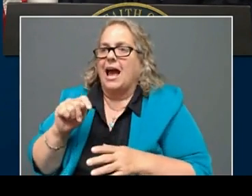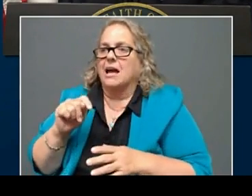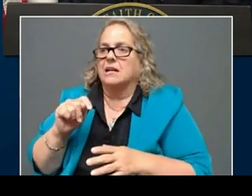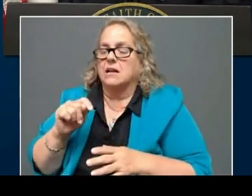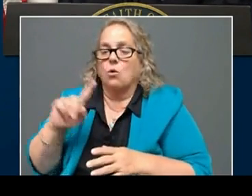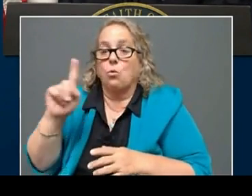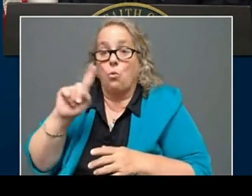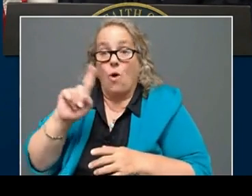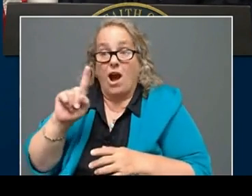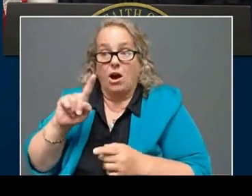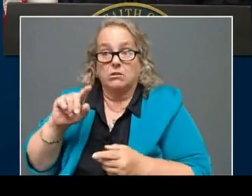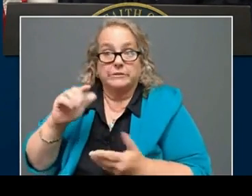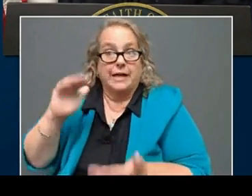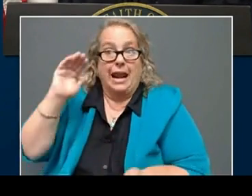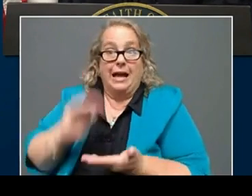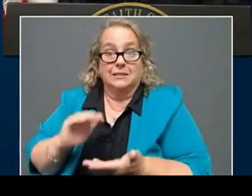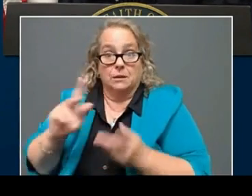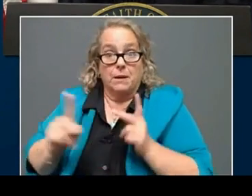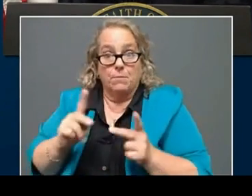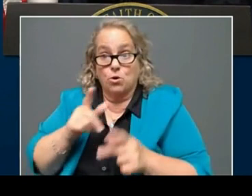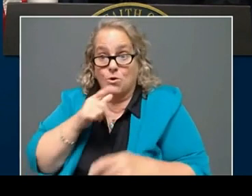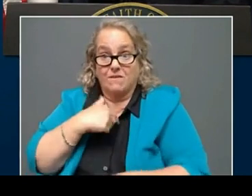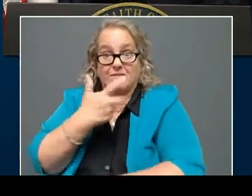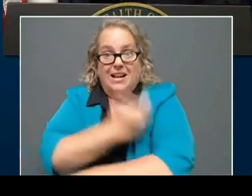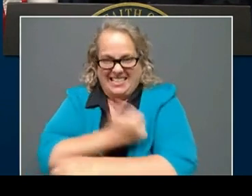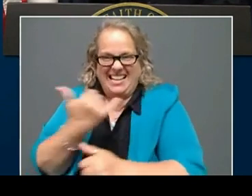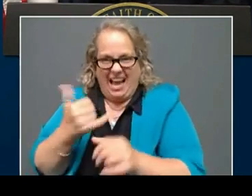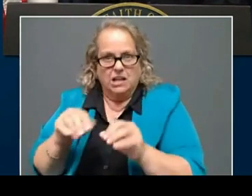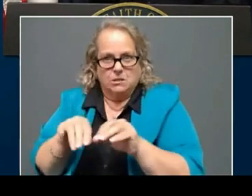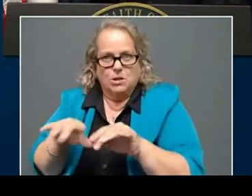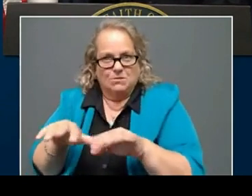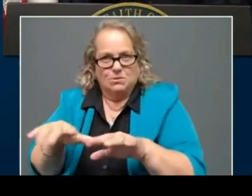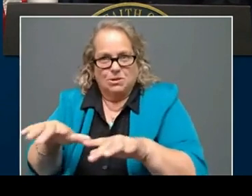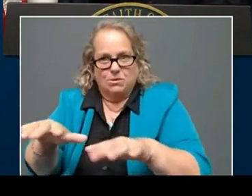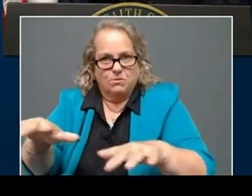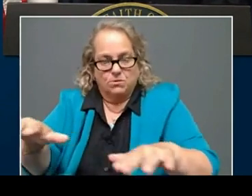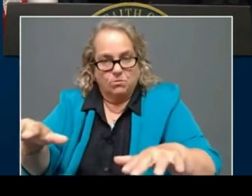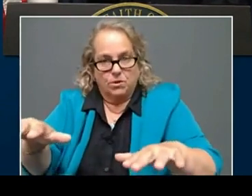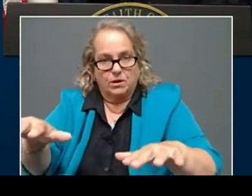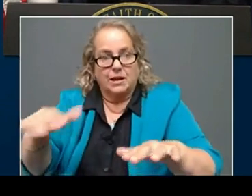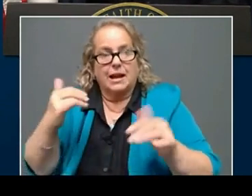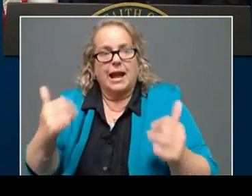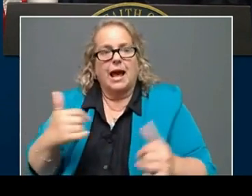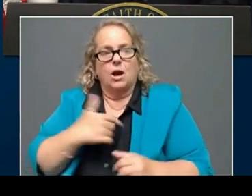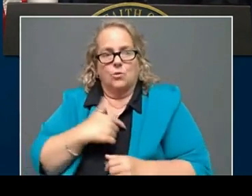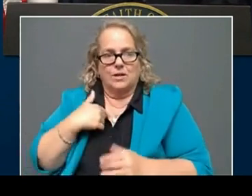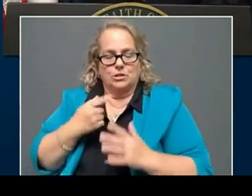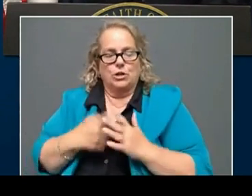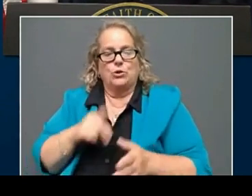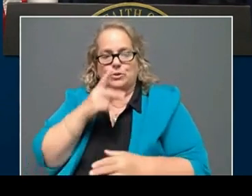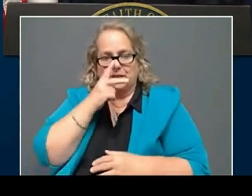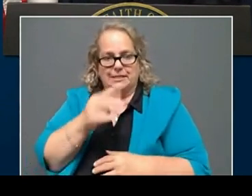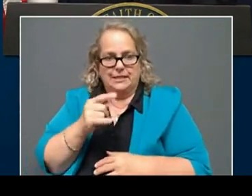regions and we are starting to see the uptick now as well. We can avoid what a